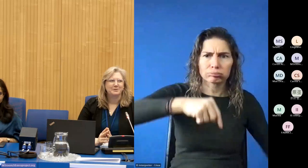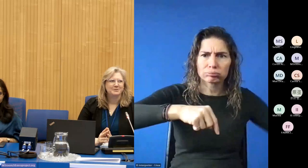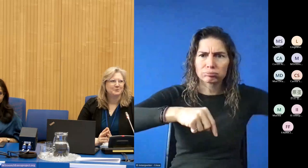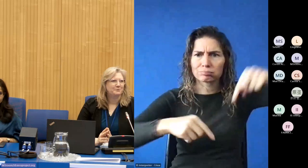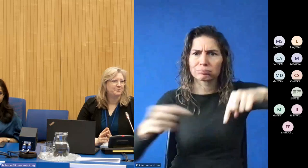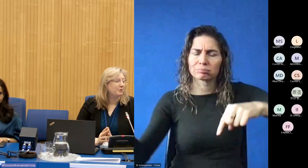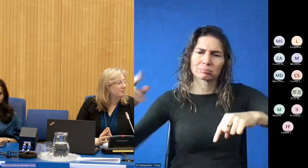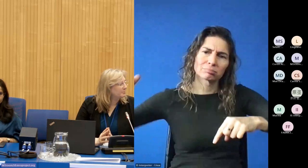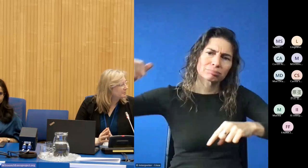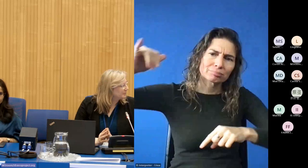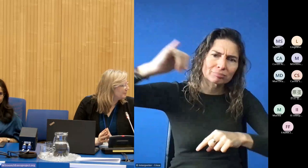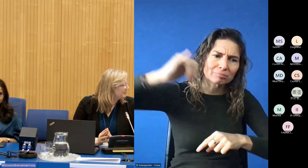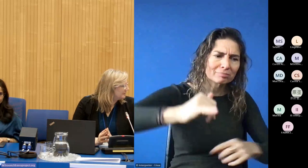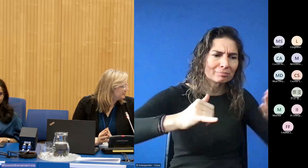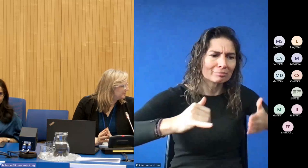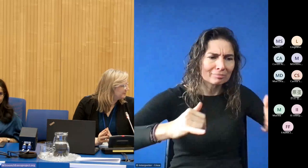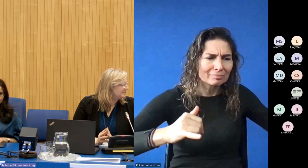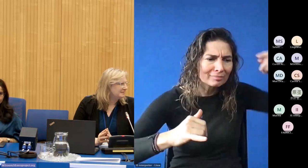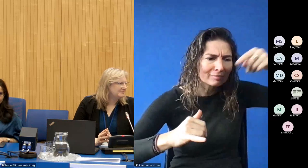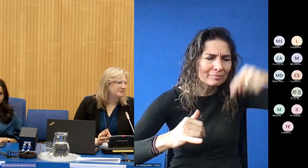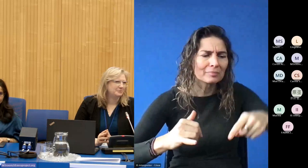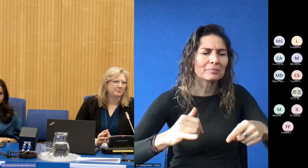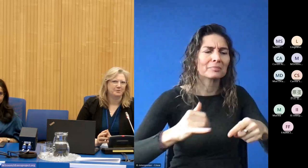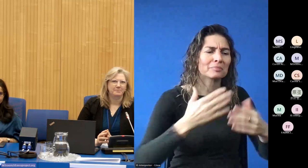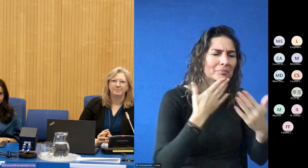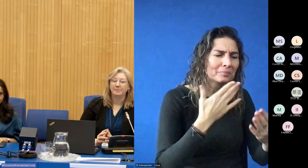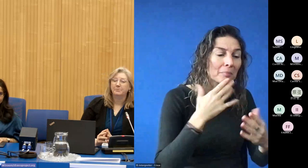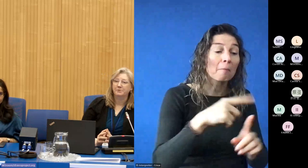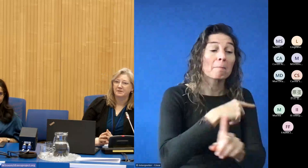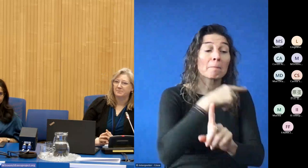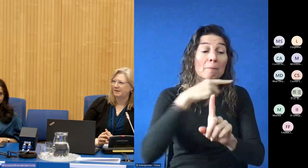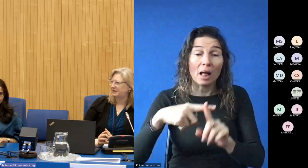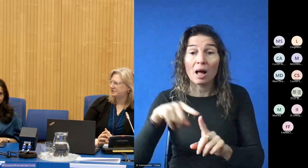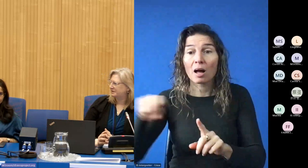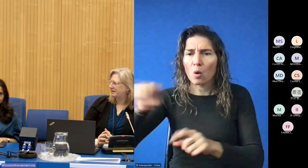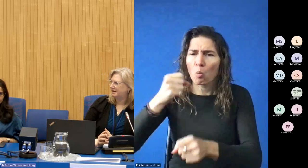but also for your hard work throughout the year. To support improved communication and